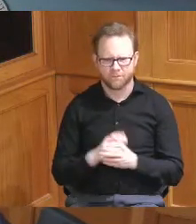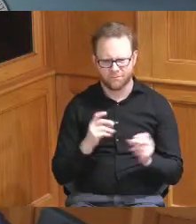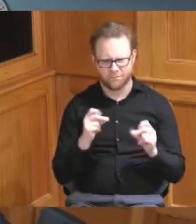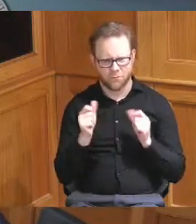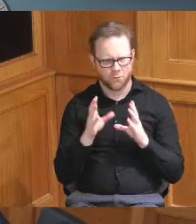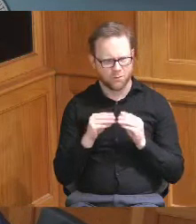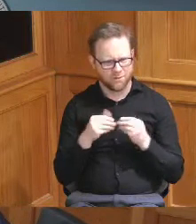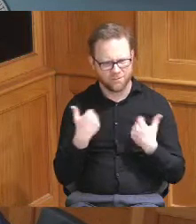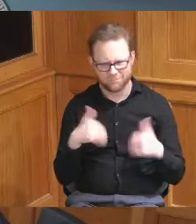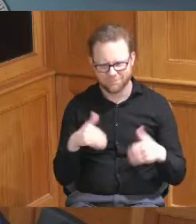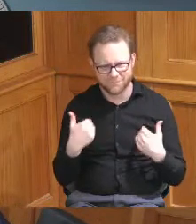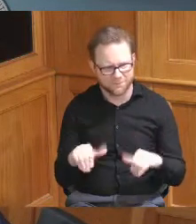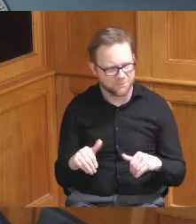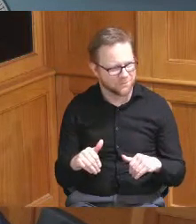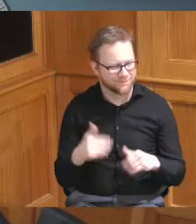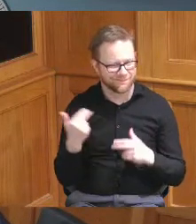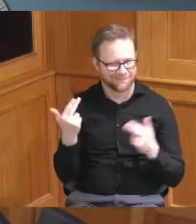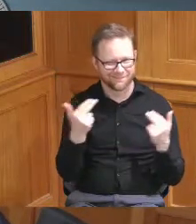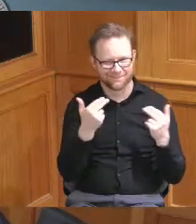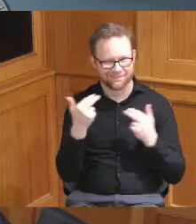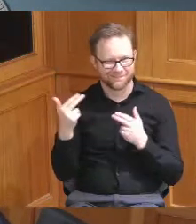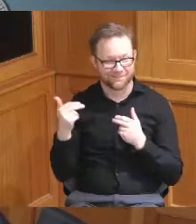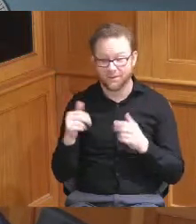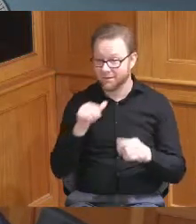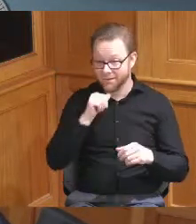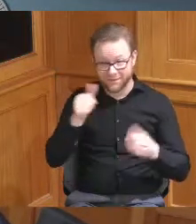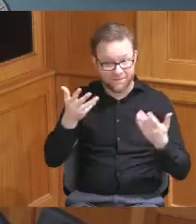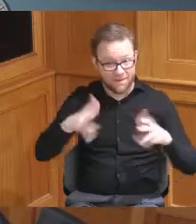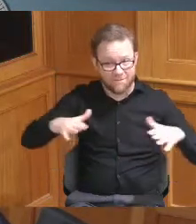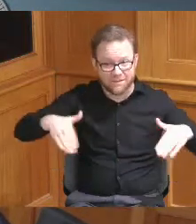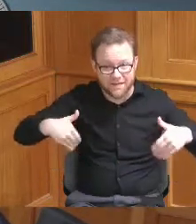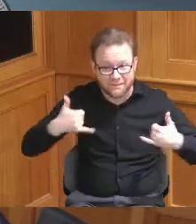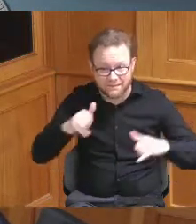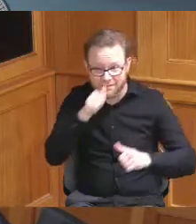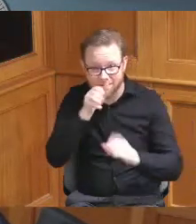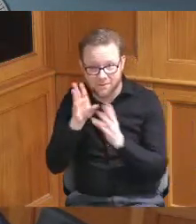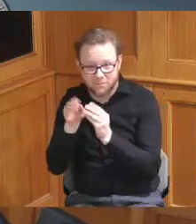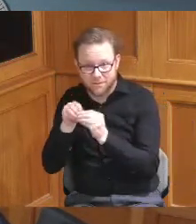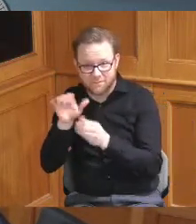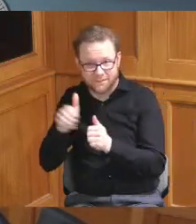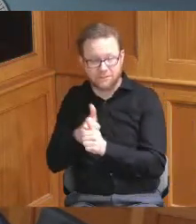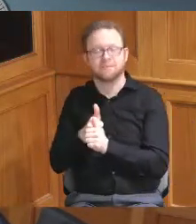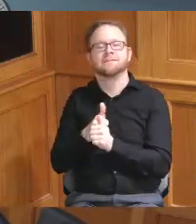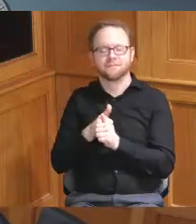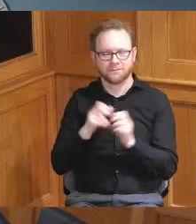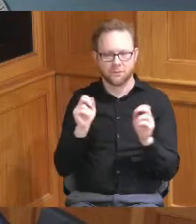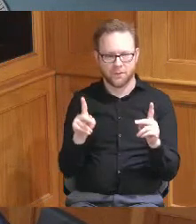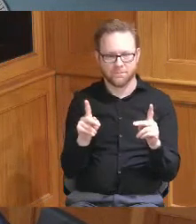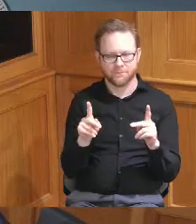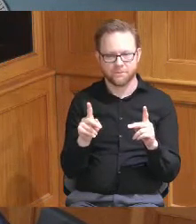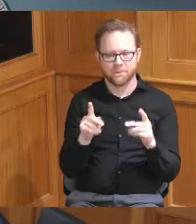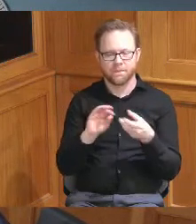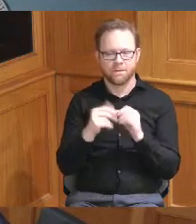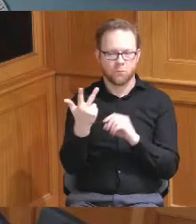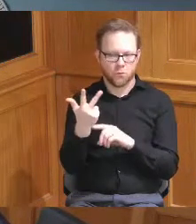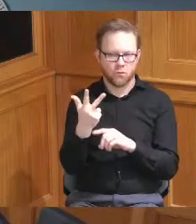yeah sure yeah we're not finished yet okay item number three executive session